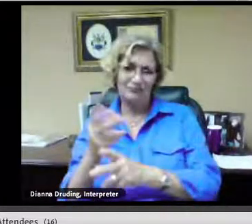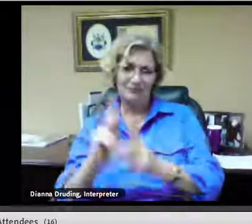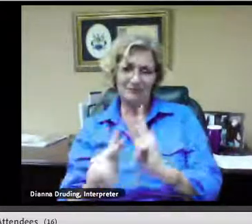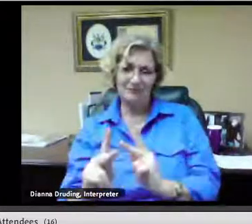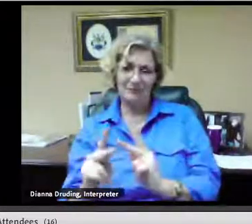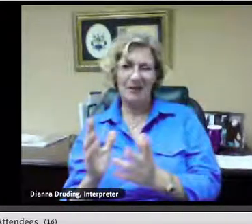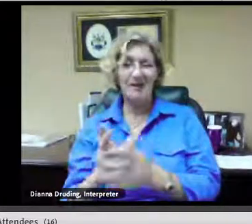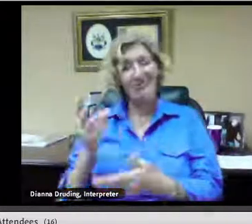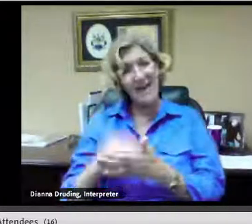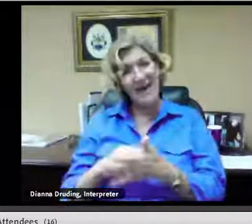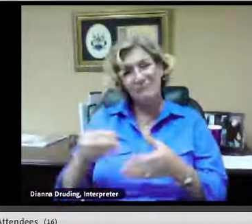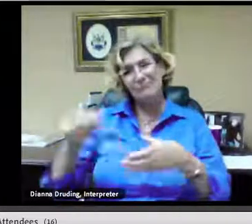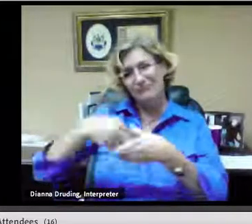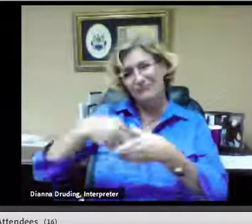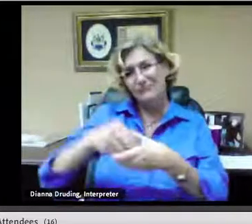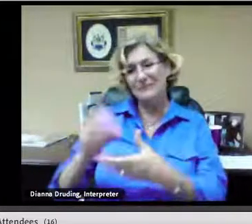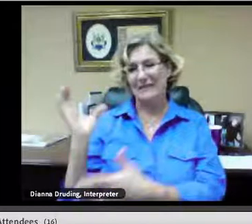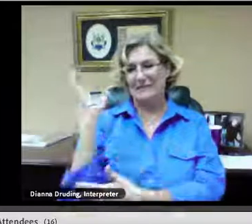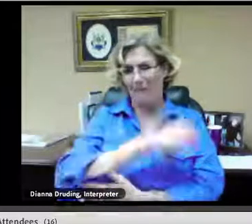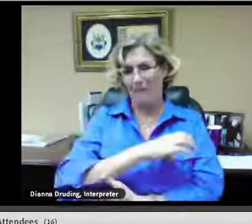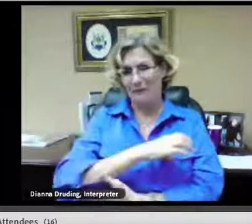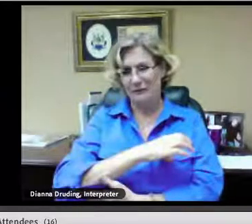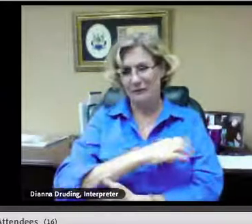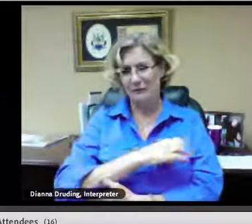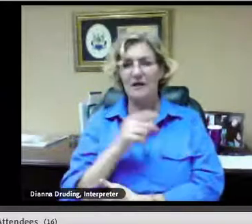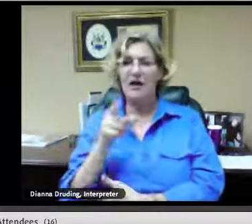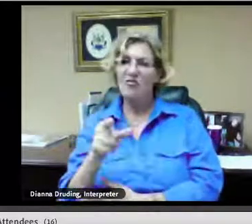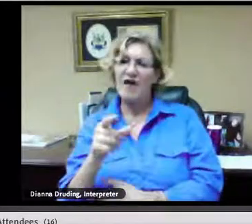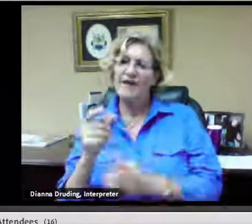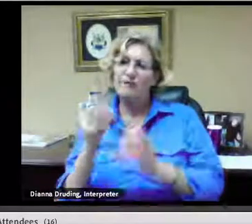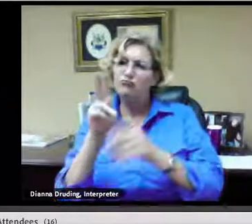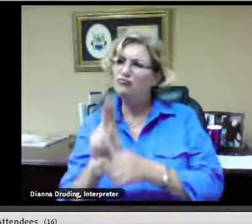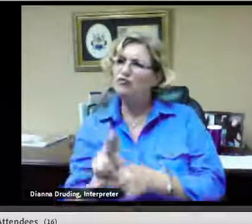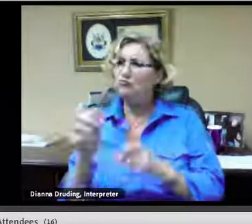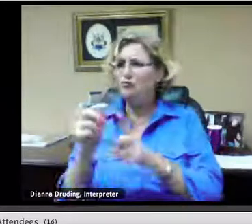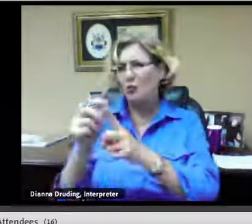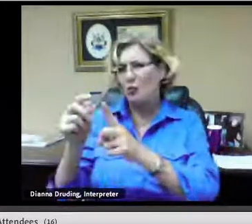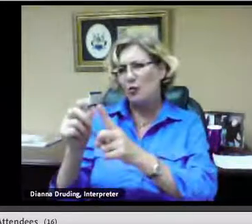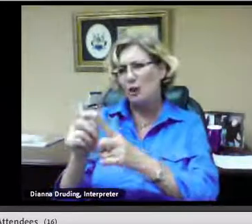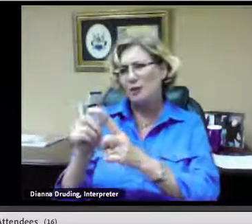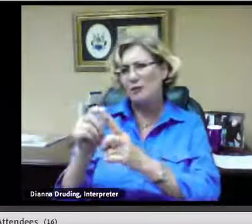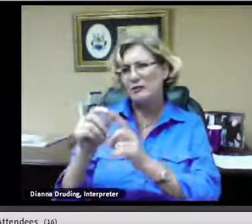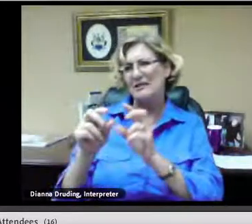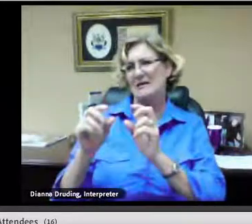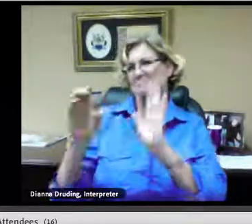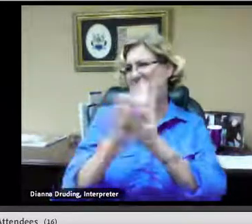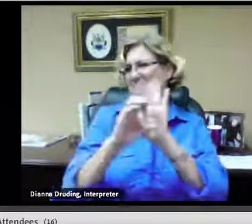They use words and images to create a separation,